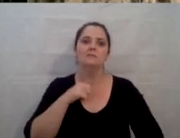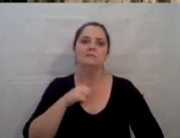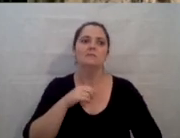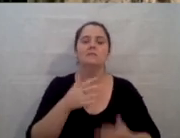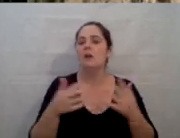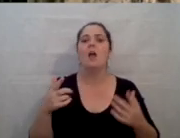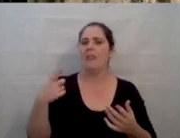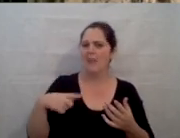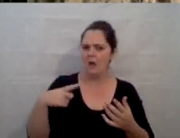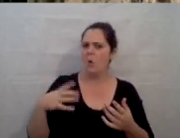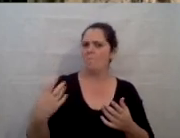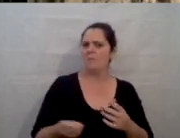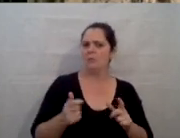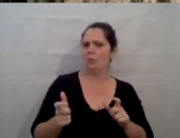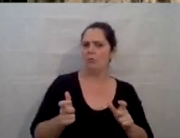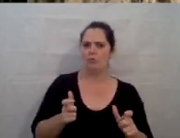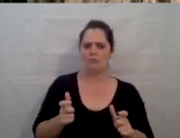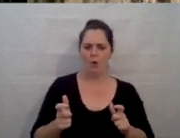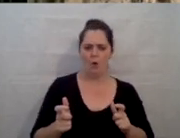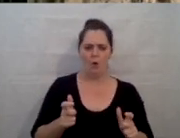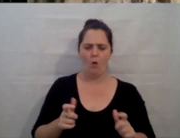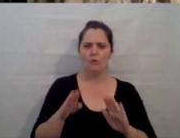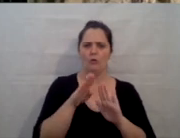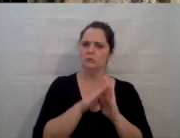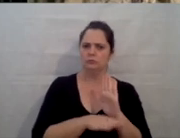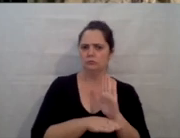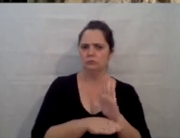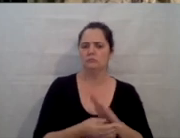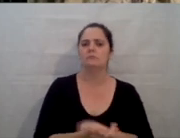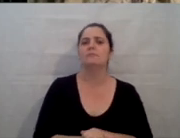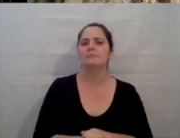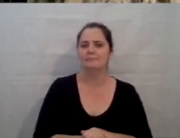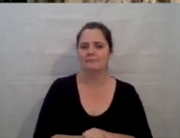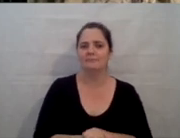And that sense of control bled over to the drawings and the drawings had to be very ideal, they had